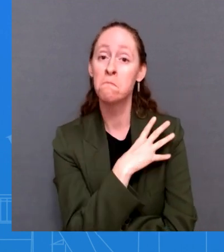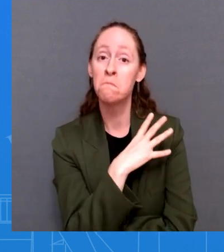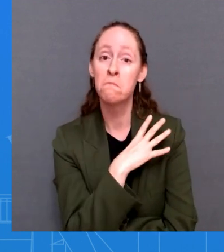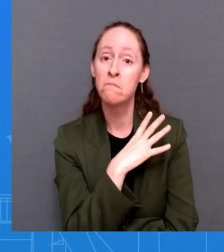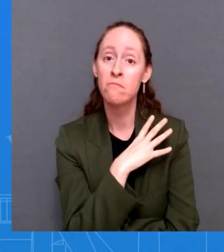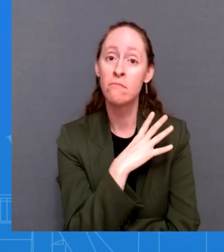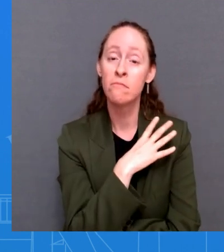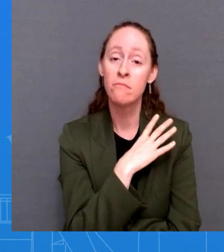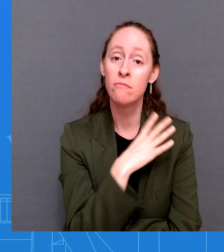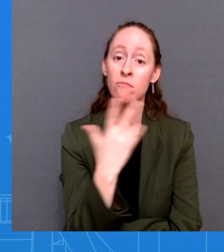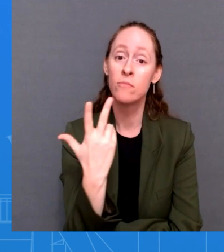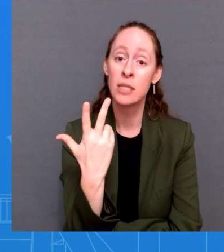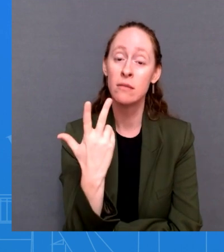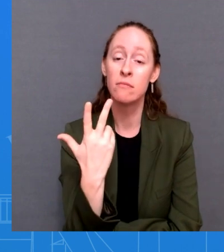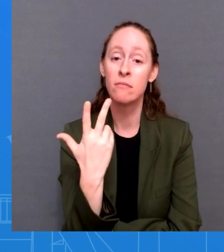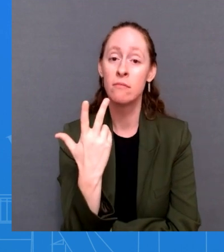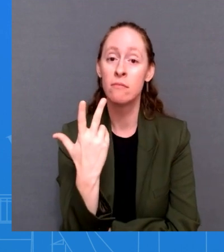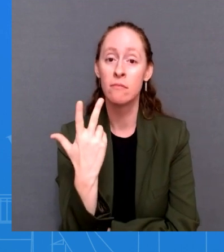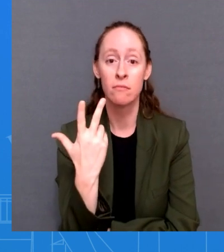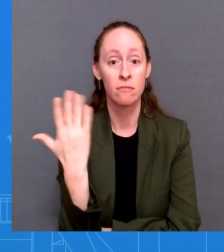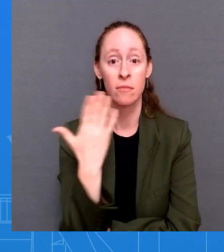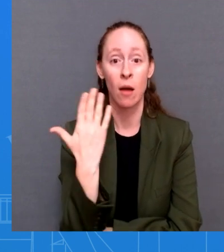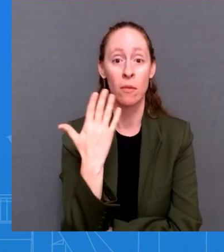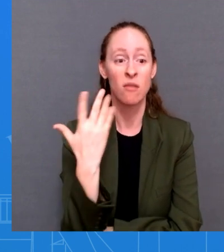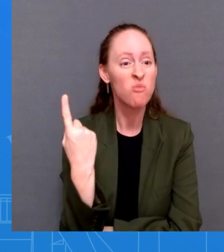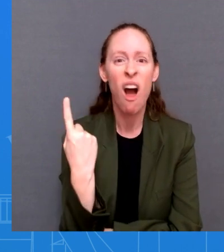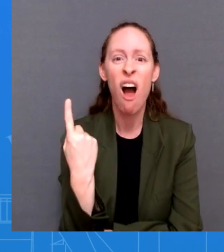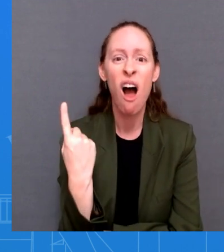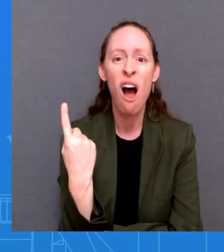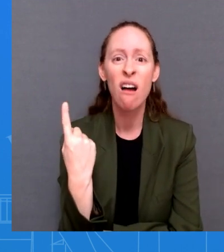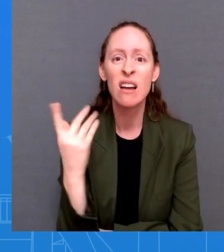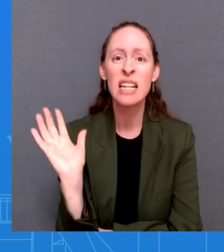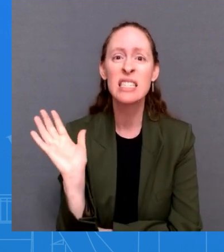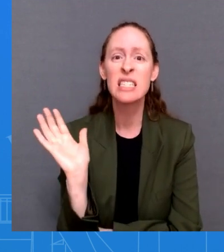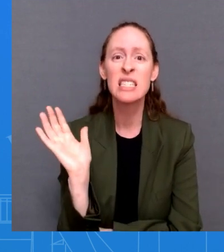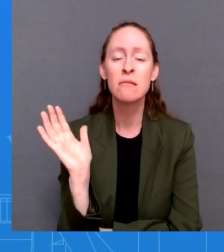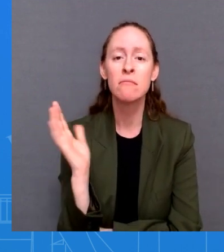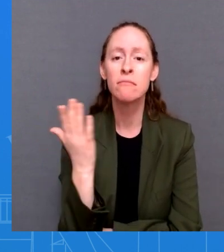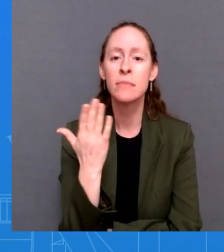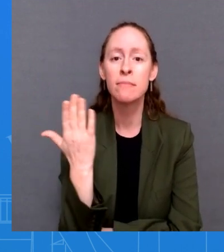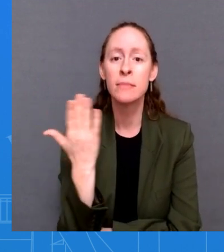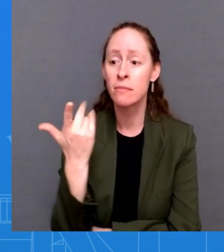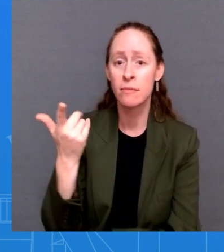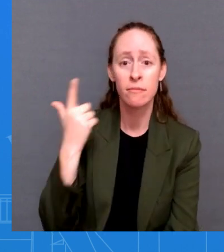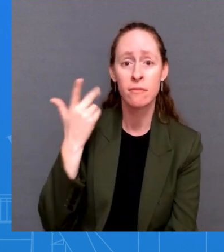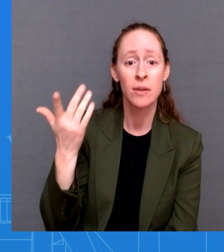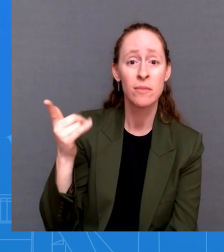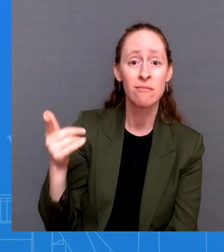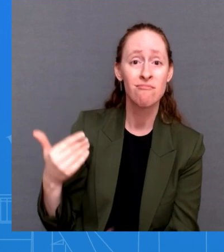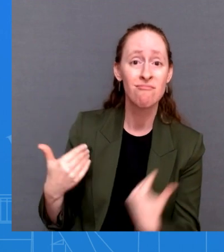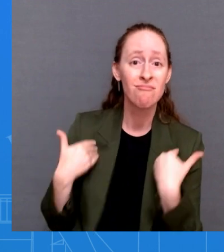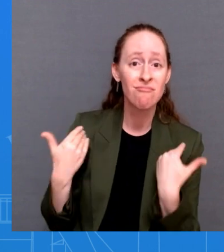either because it's administered to a child or to somebody who has a keloid reaction from subcu dosing.